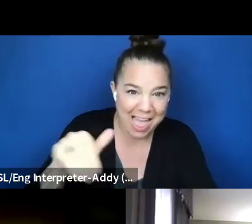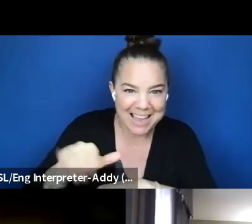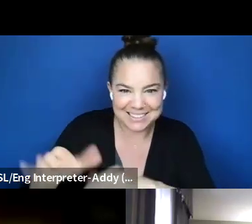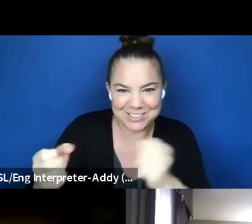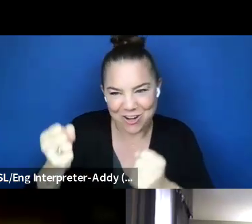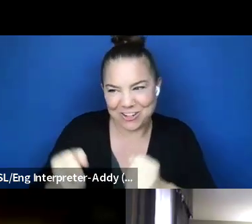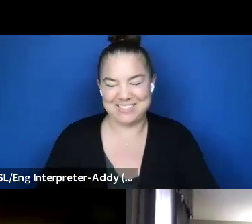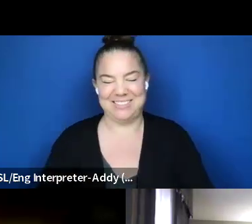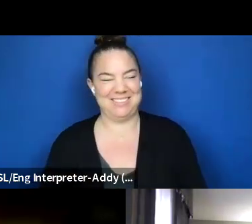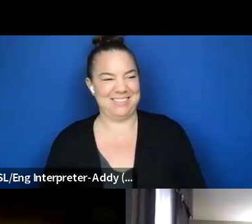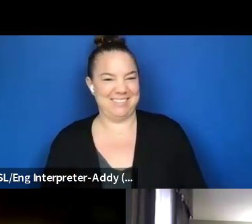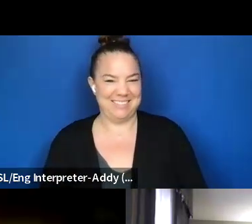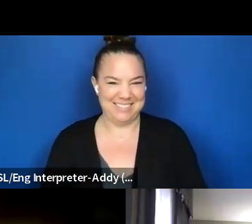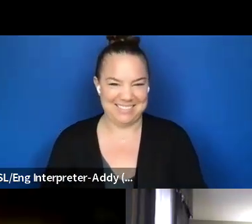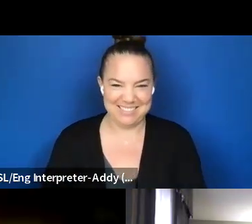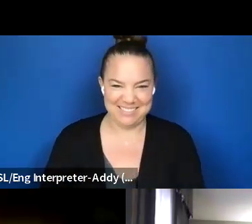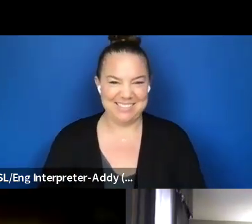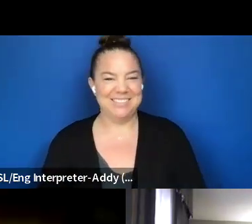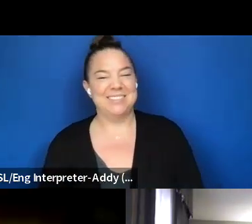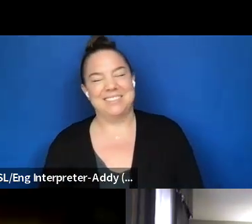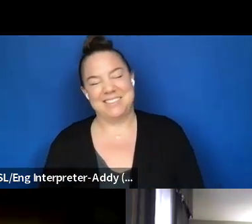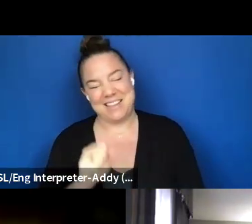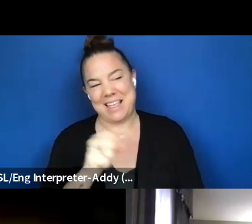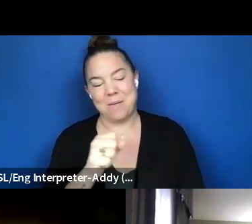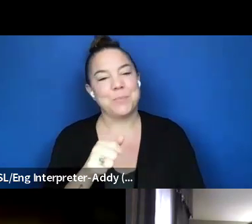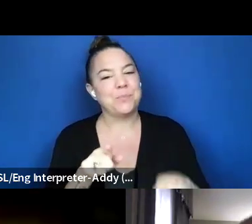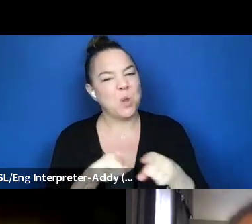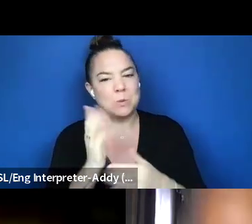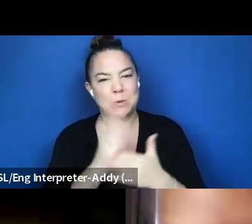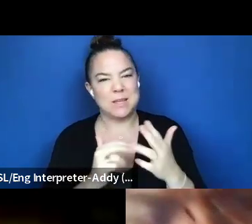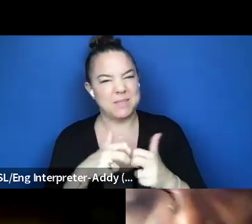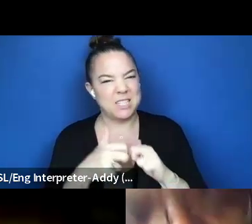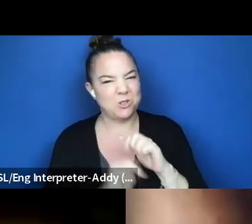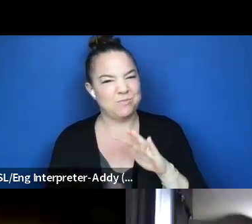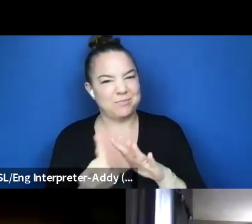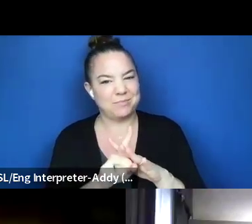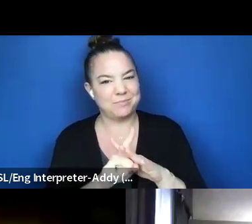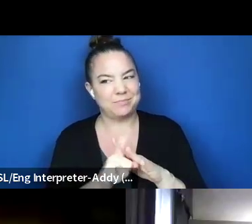Adeleigh Belyeu: Yeah. And and the other thing is, we've had some issues come up Adeleigh Belyeu: just in the last